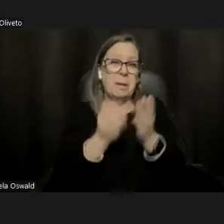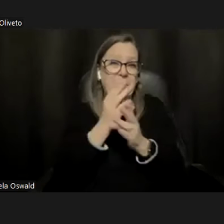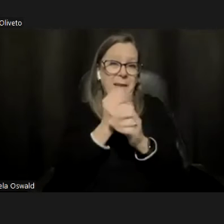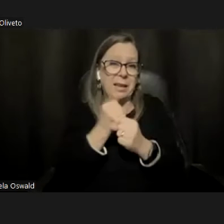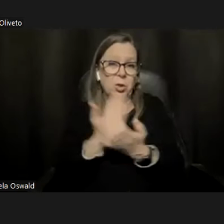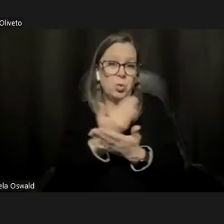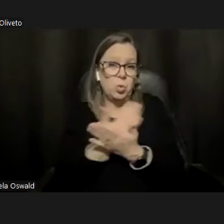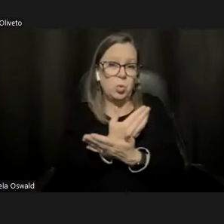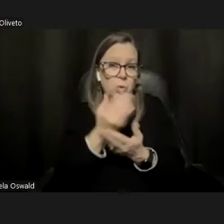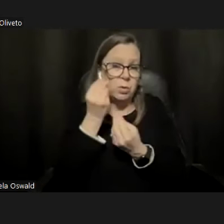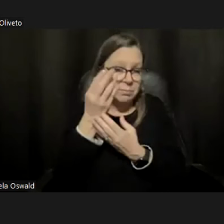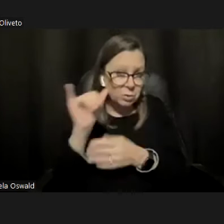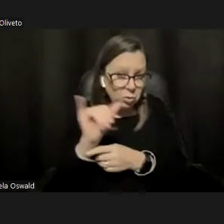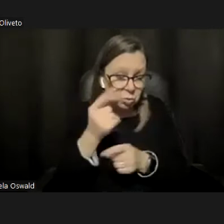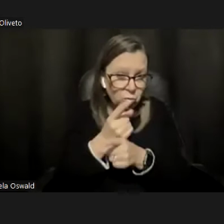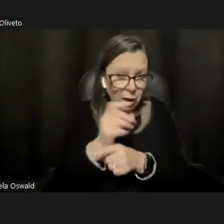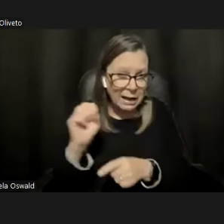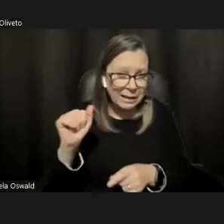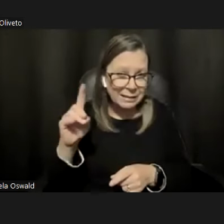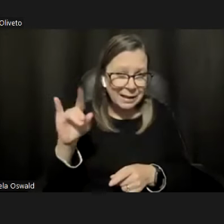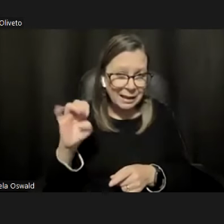My understanding that right?